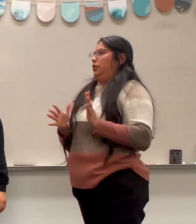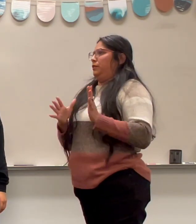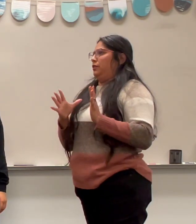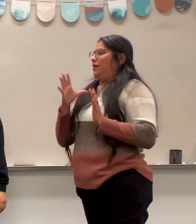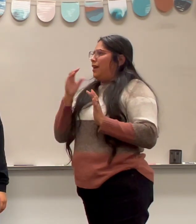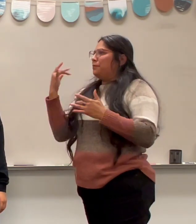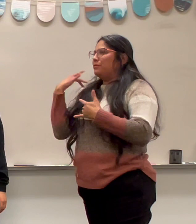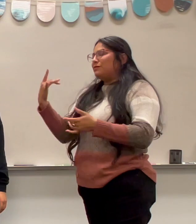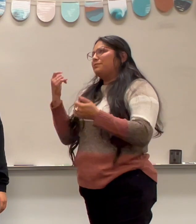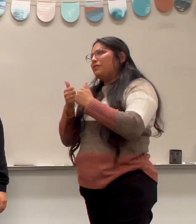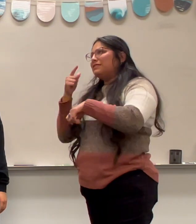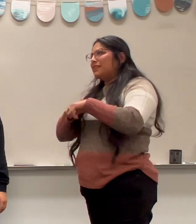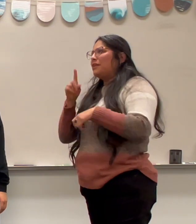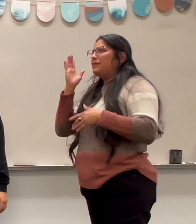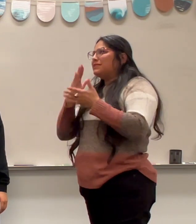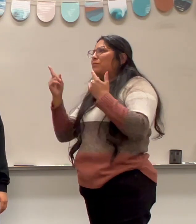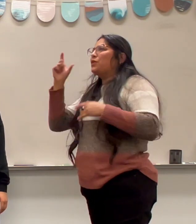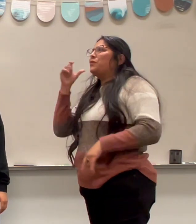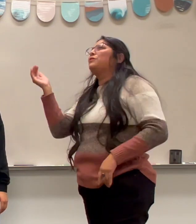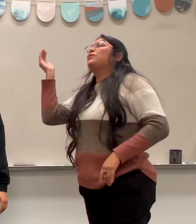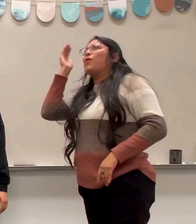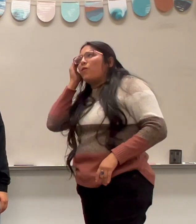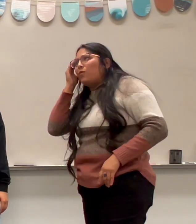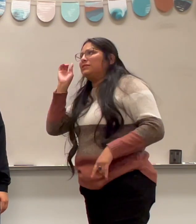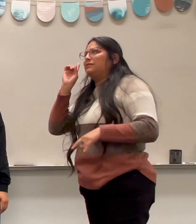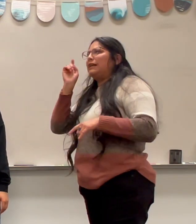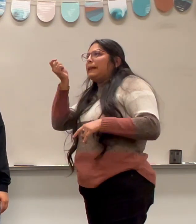is getting The Interpreter there are a lot of times that you have to have